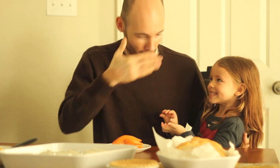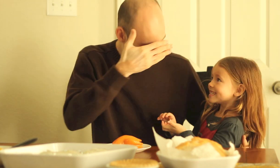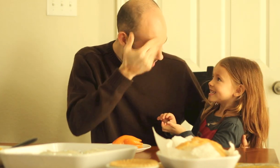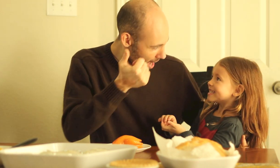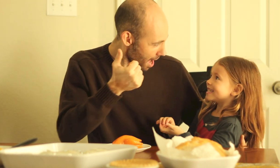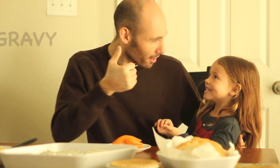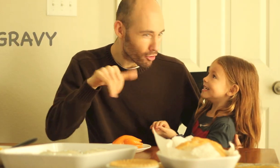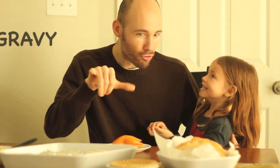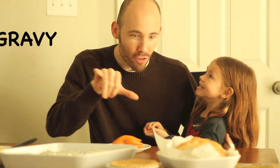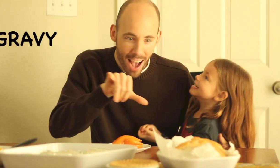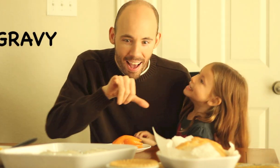Opps, we forgot the gravy.